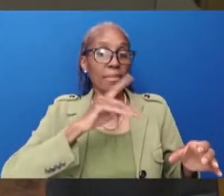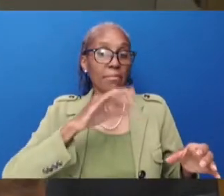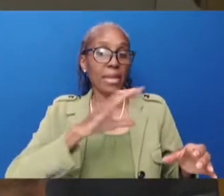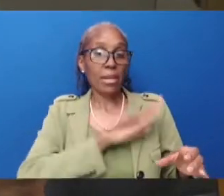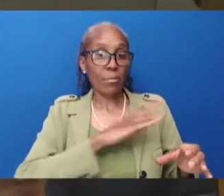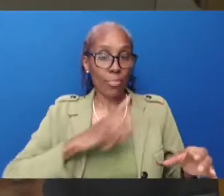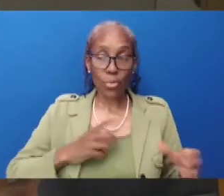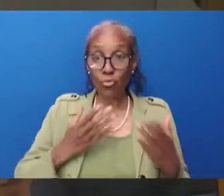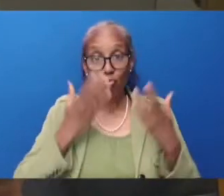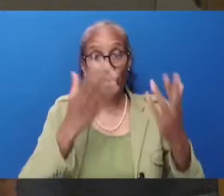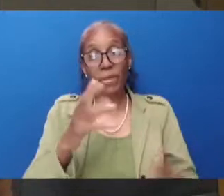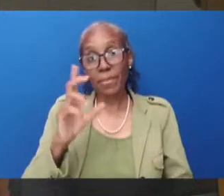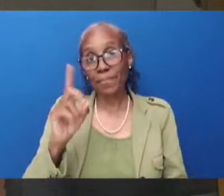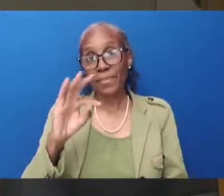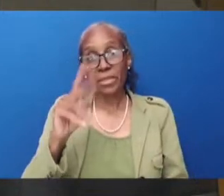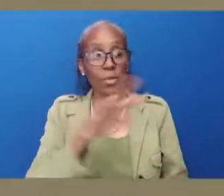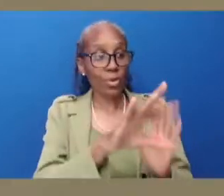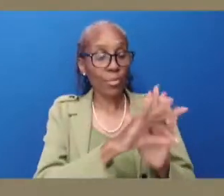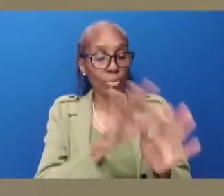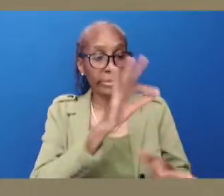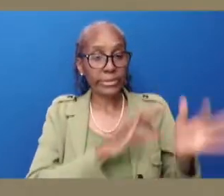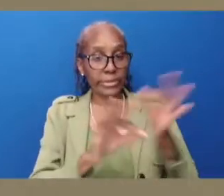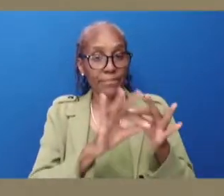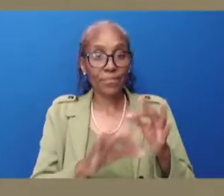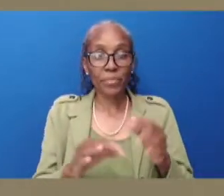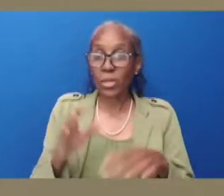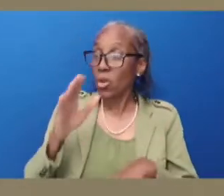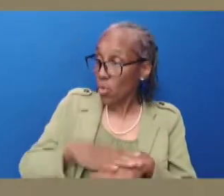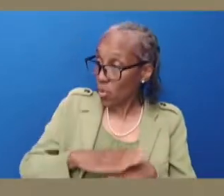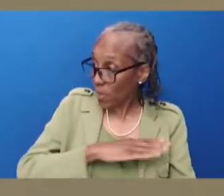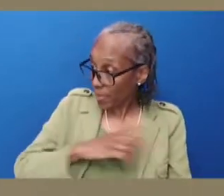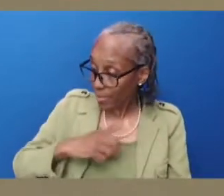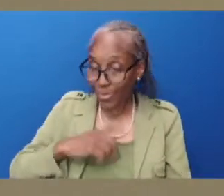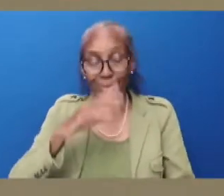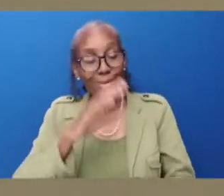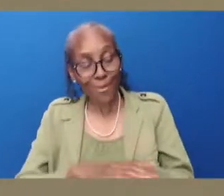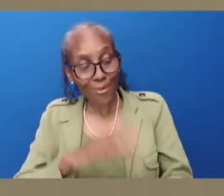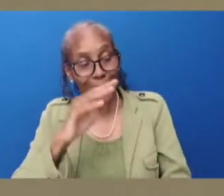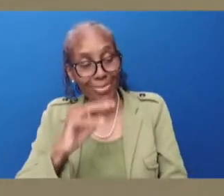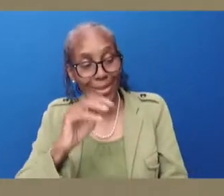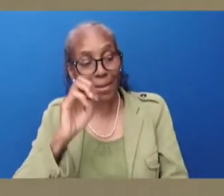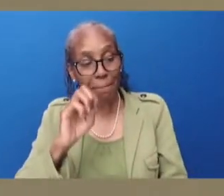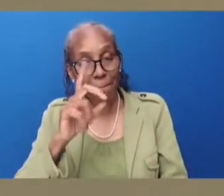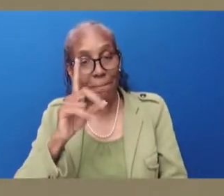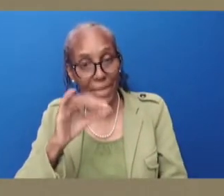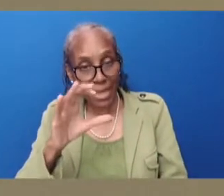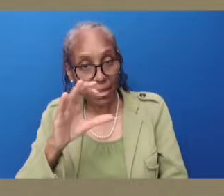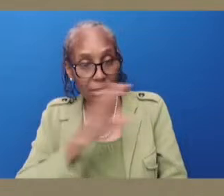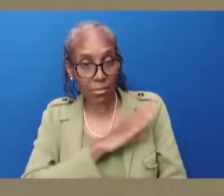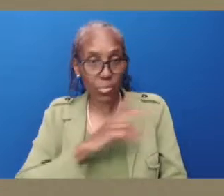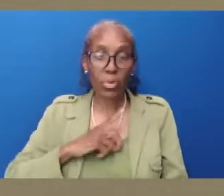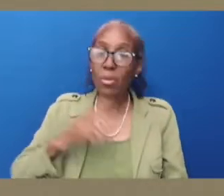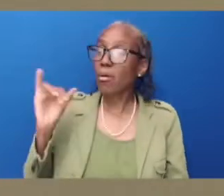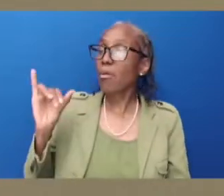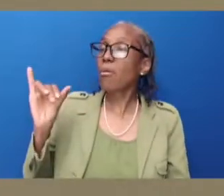IT WOULD BE BEST TO ROLL OFF OFF